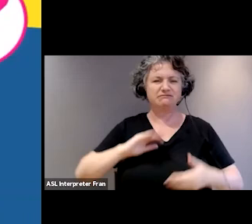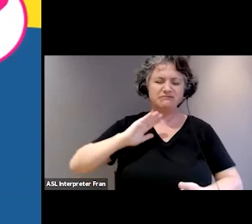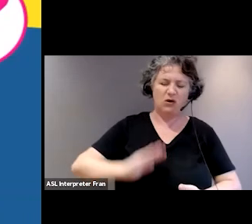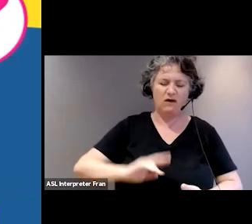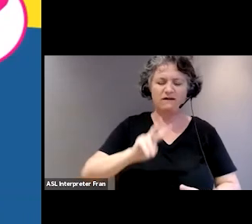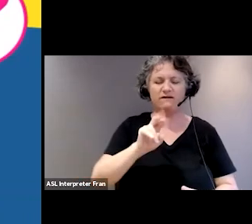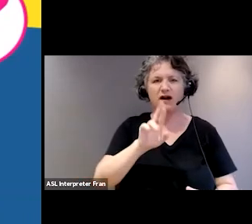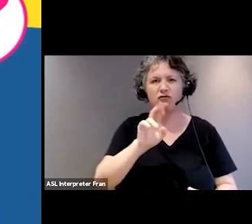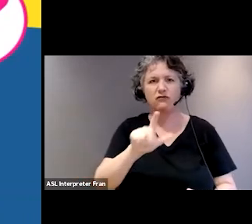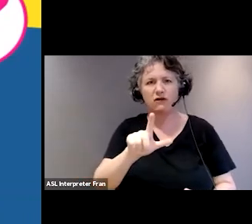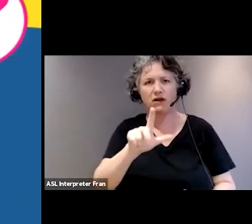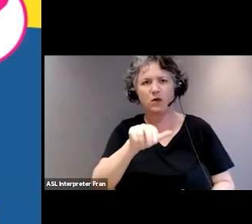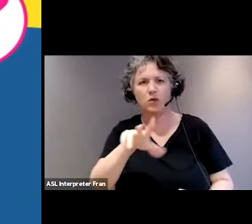protected as much as possible. We are seeing we are cases where we see breakthrough